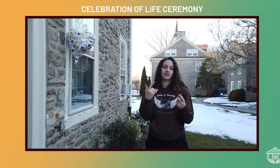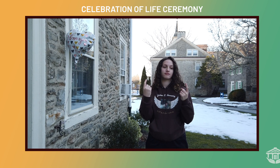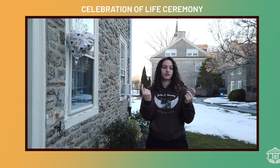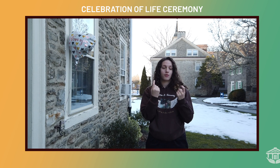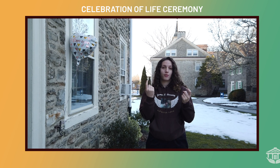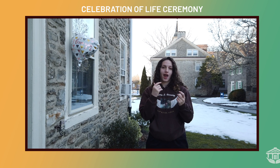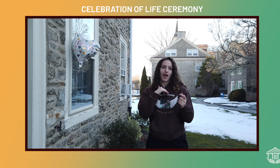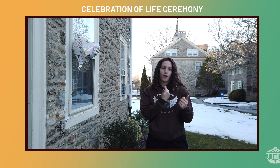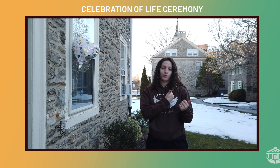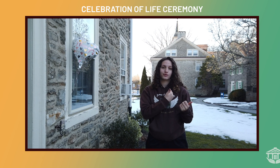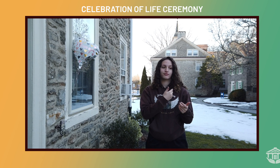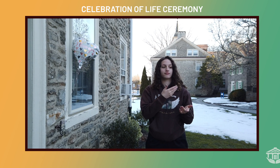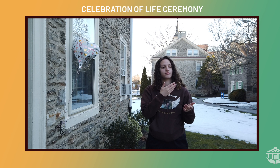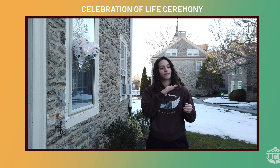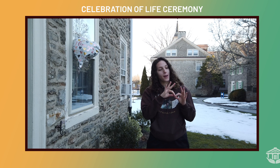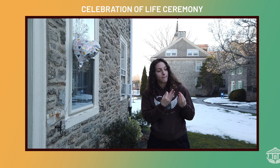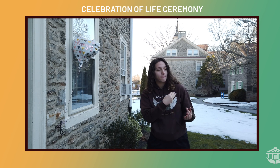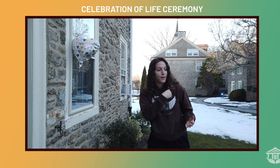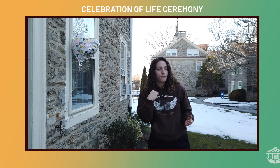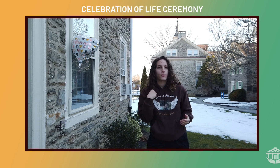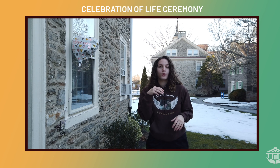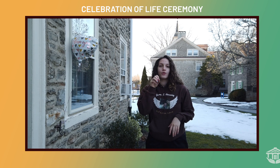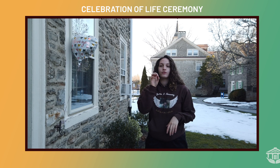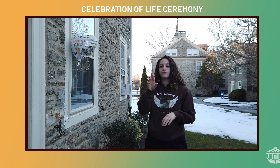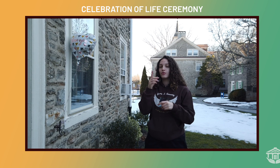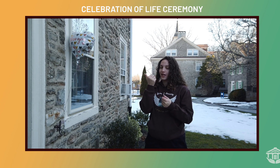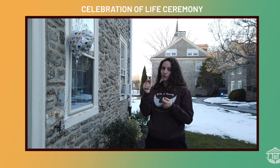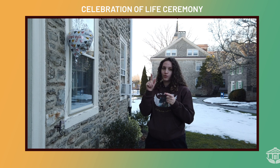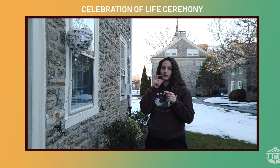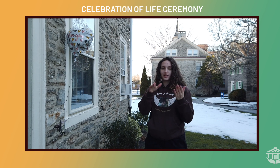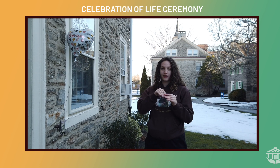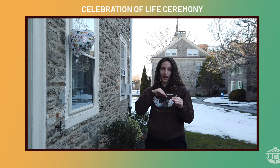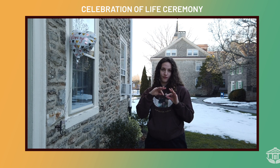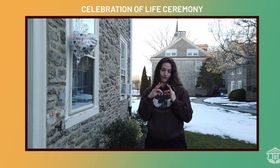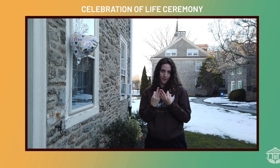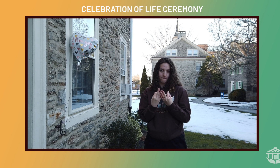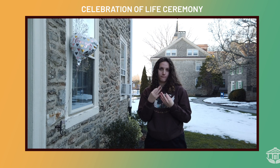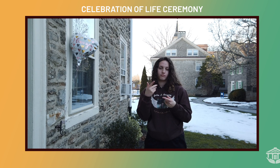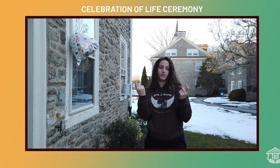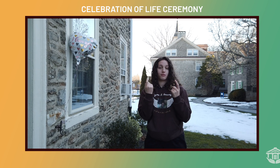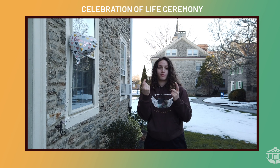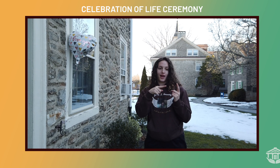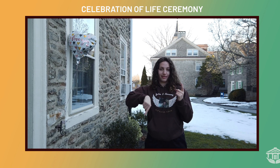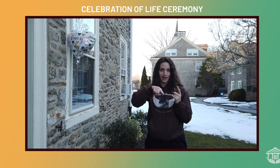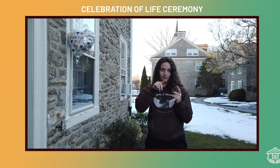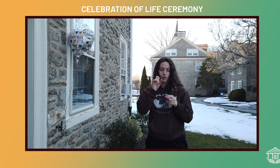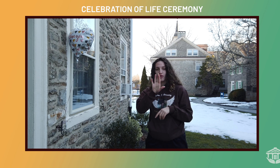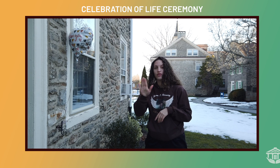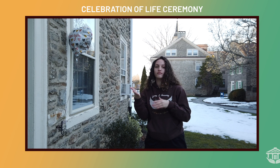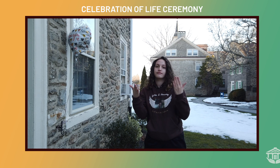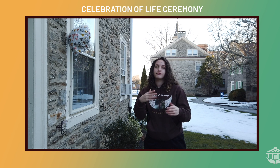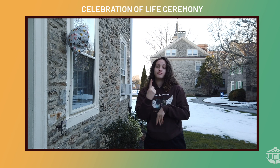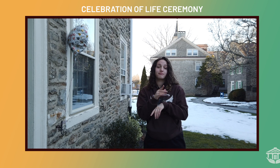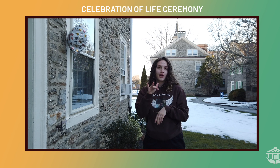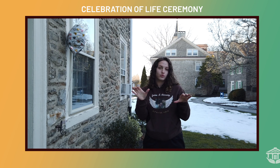we celebrate the life of anyone in our family who has passed away with a balloon, like I have here.